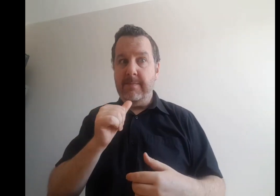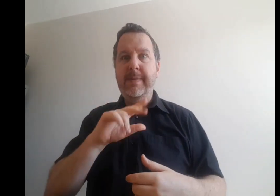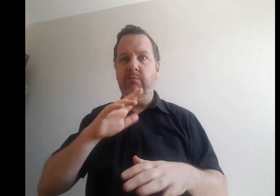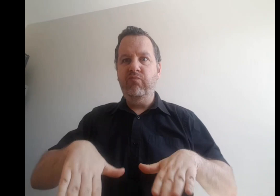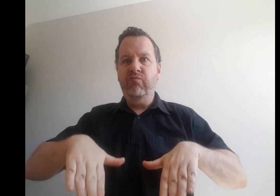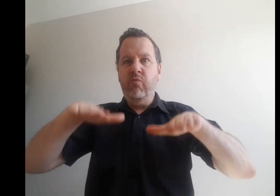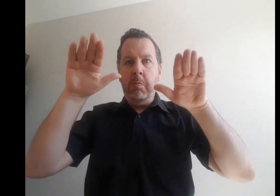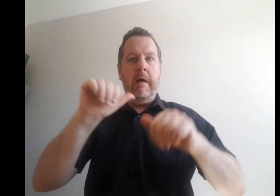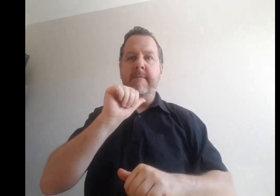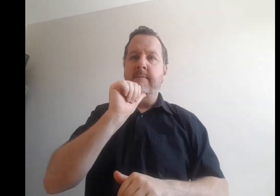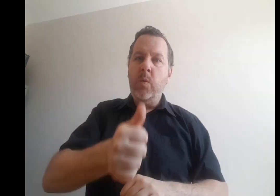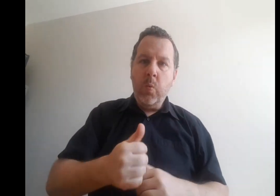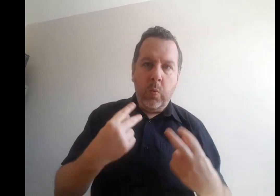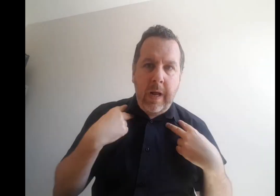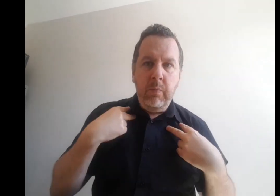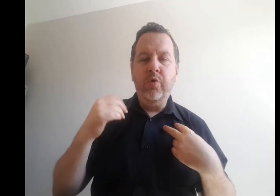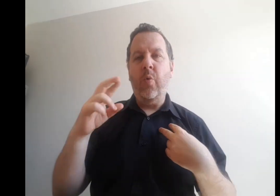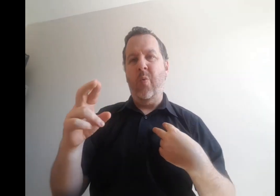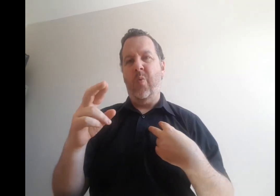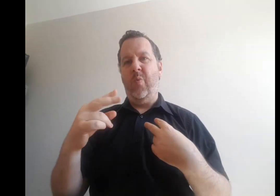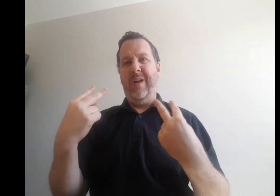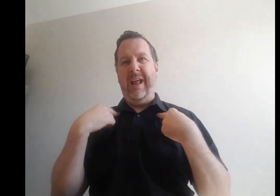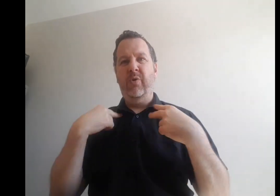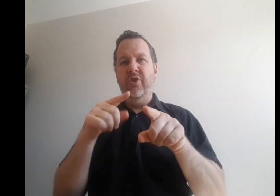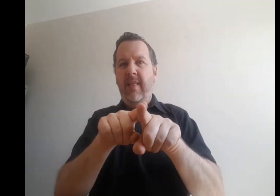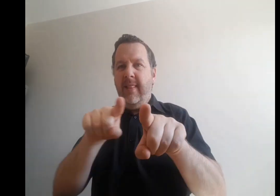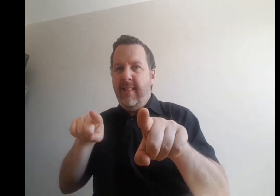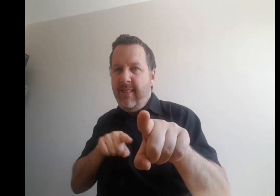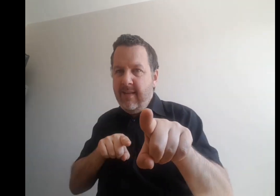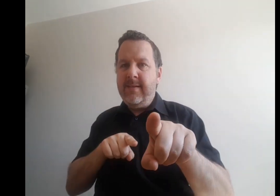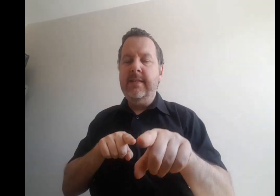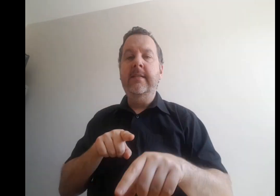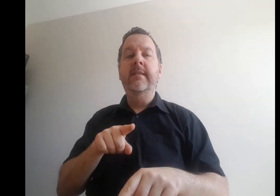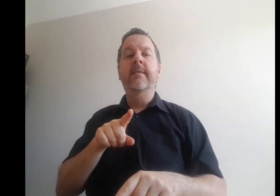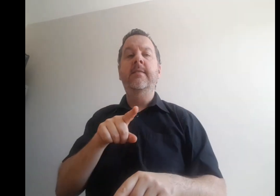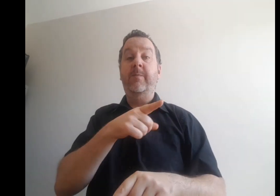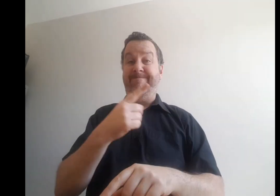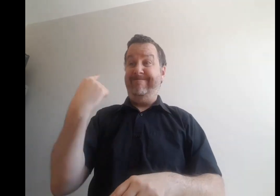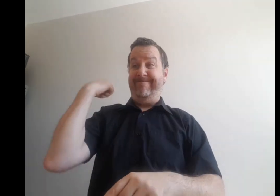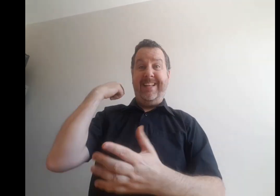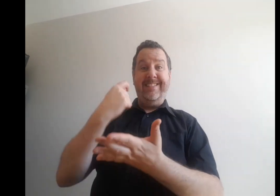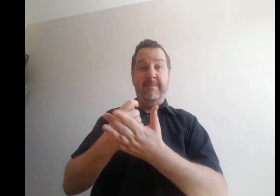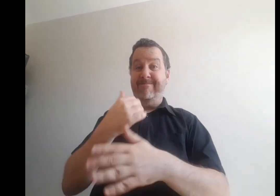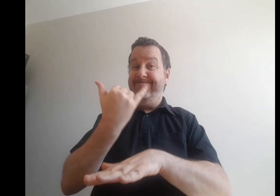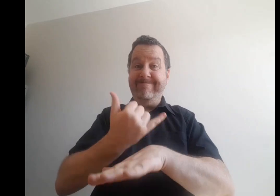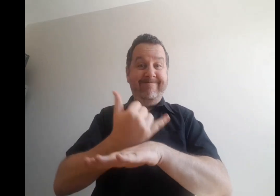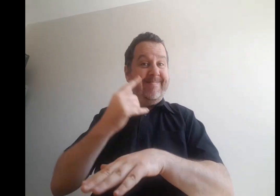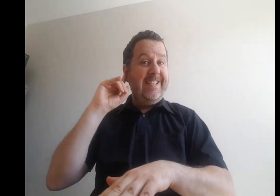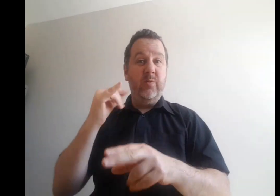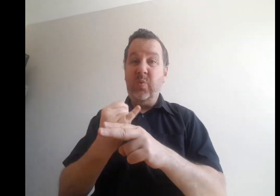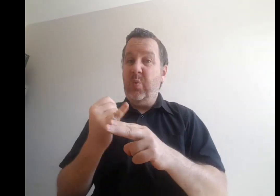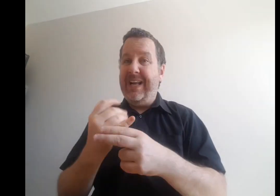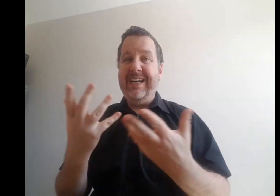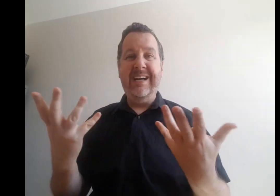Before the 19th century, when there wasn't any of these deaf schools in Ireland,